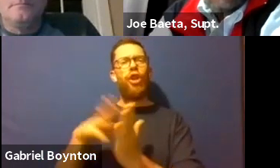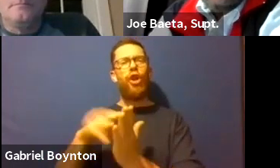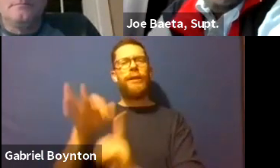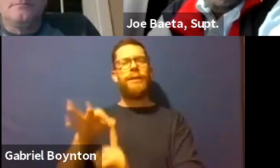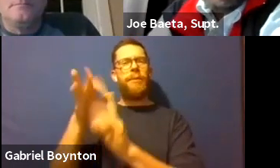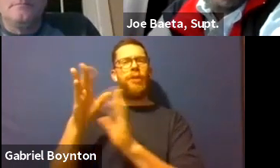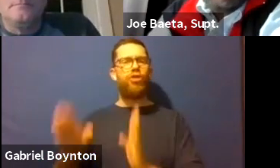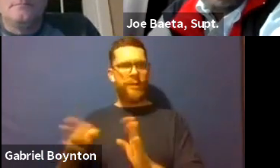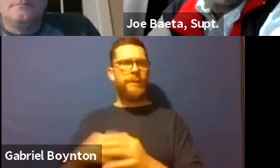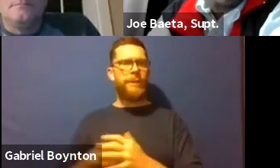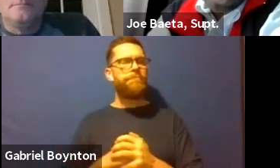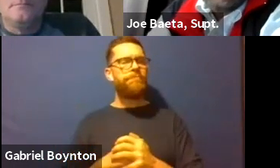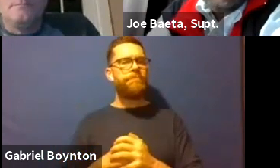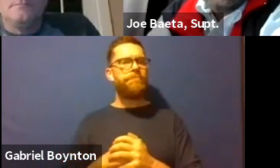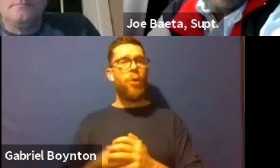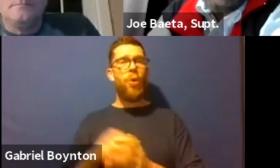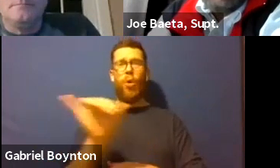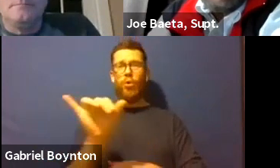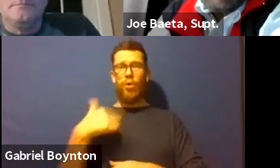Joe Baeta, Supt. : And, to be quite honest, we probably also need a technician down the road as well.